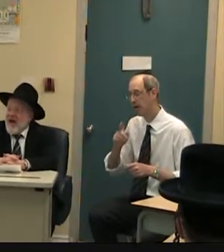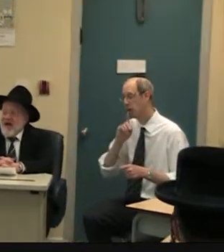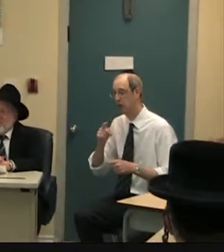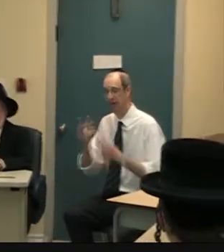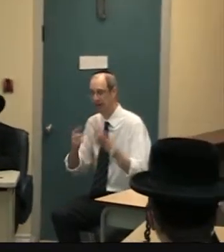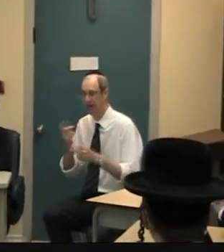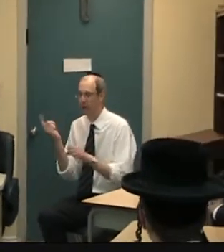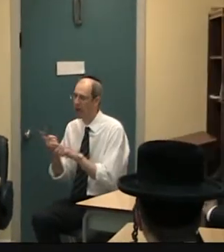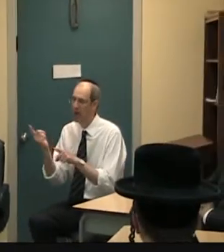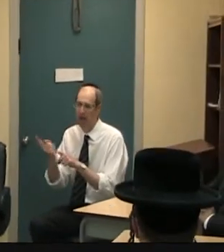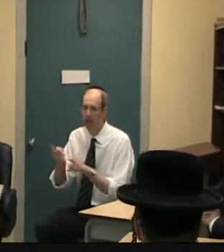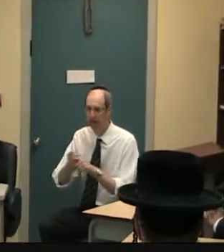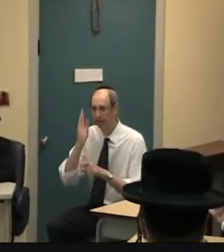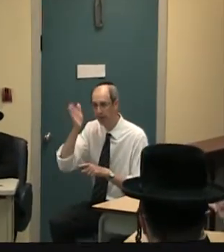but it's not just the restless or